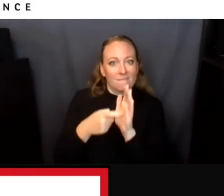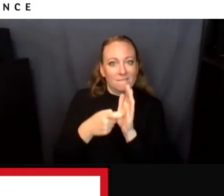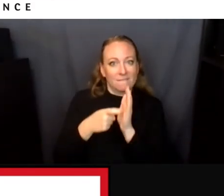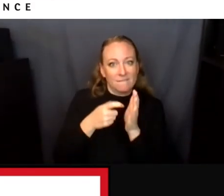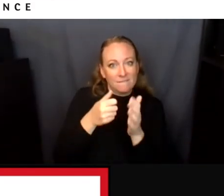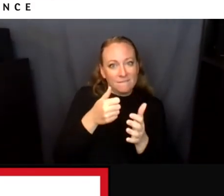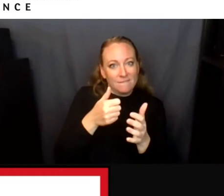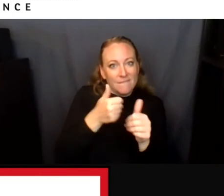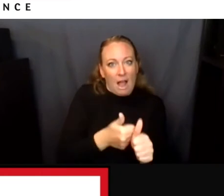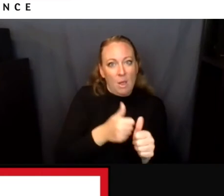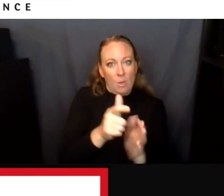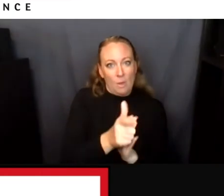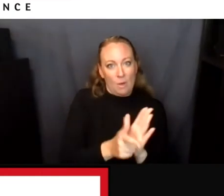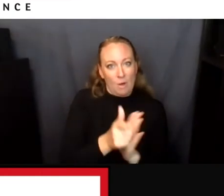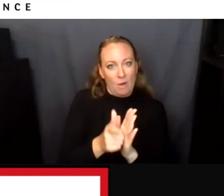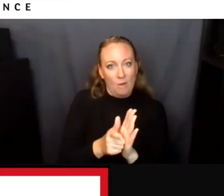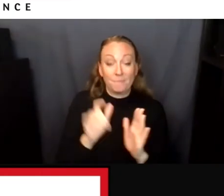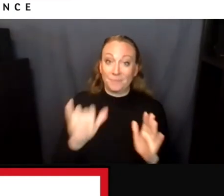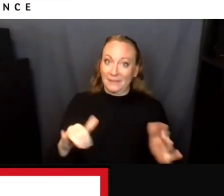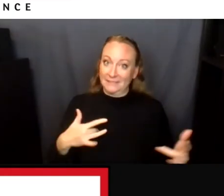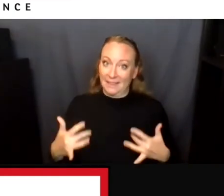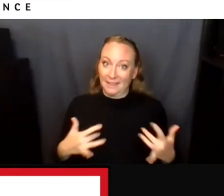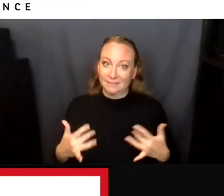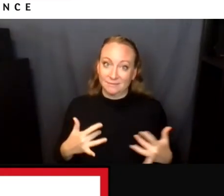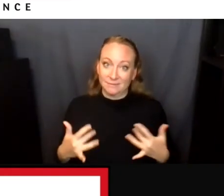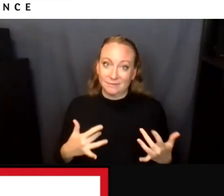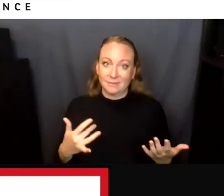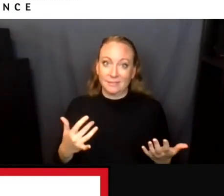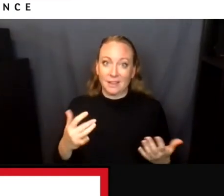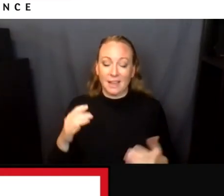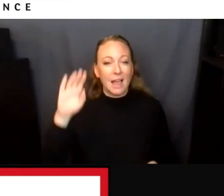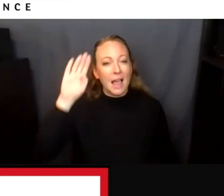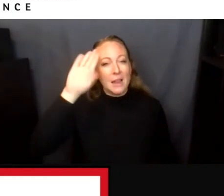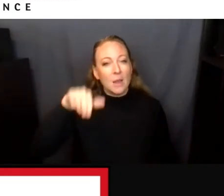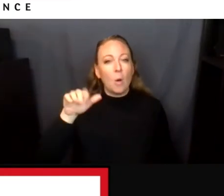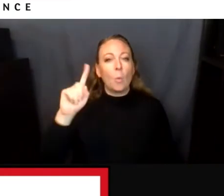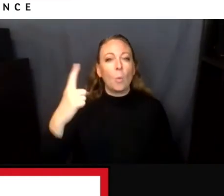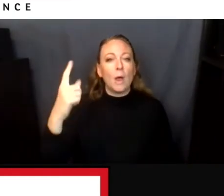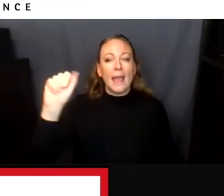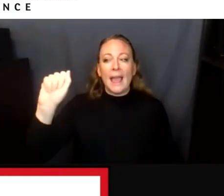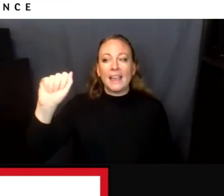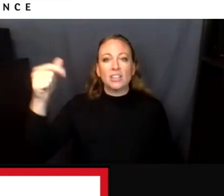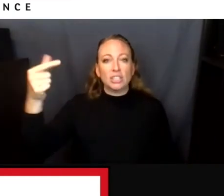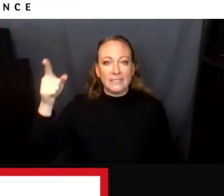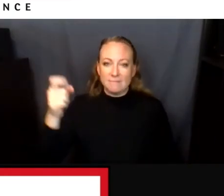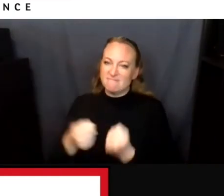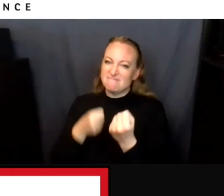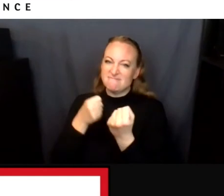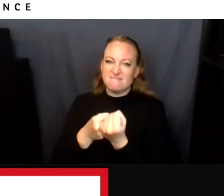I think we will get... I know an attorney general who believes in the ADA, we have that.